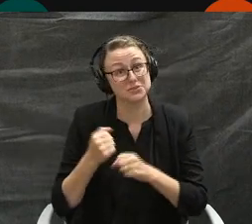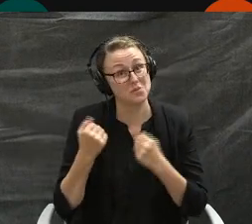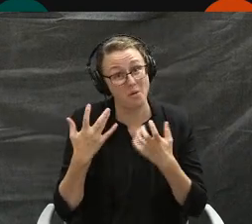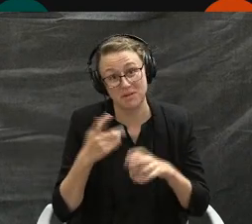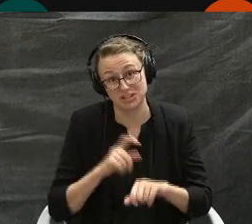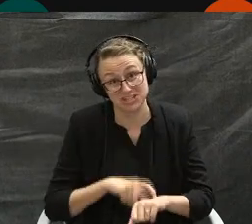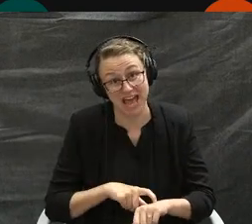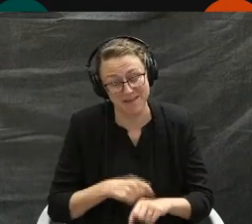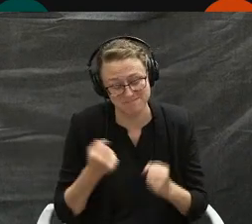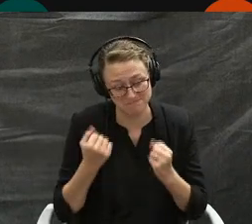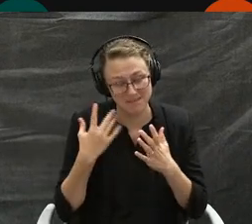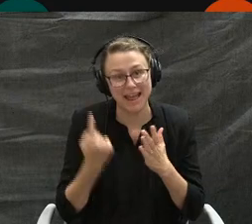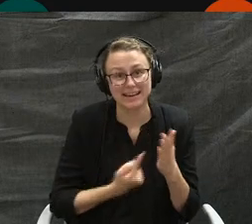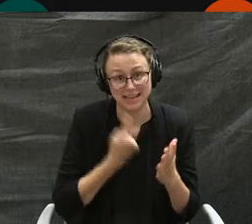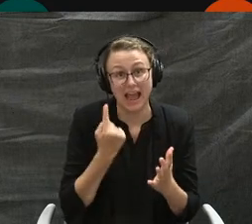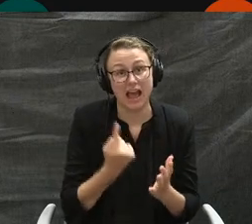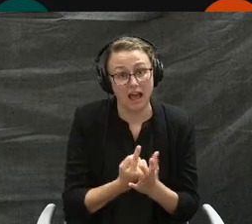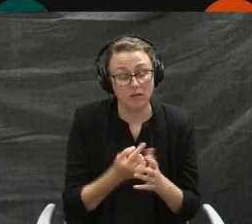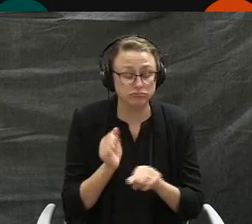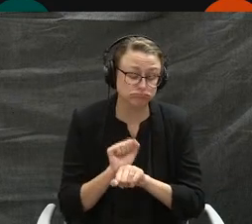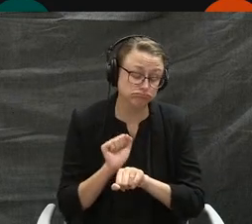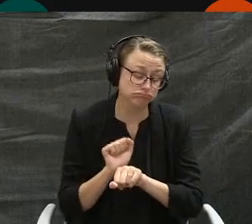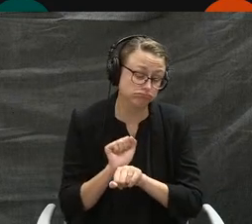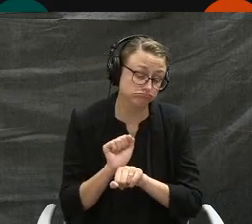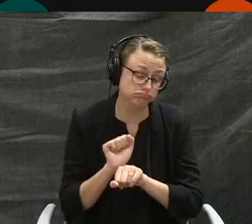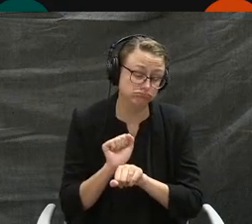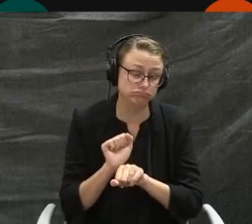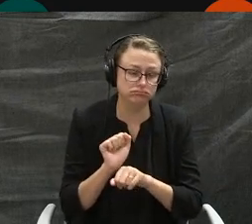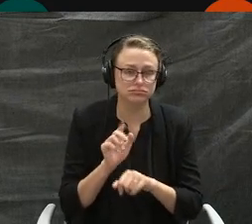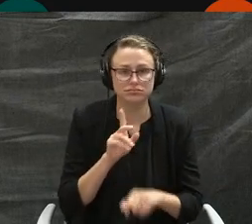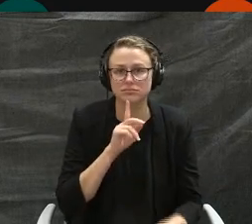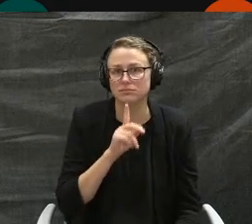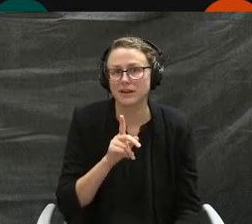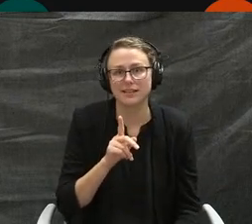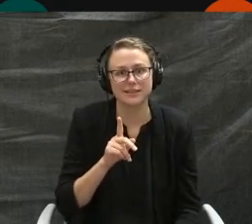hours and spent a lot of time just really digging through